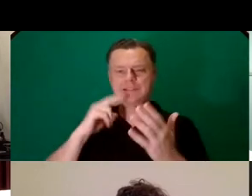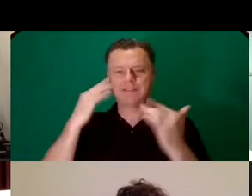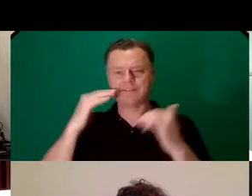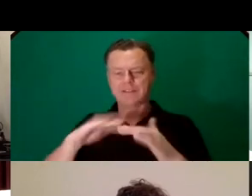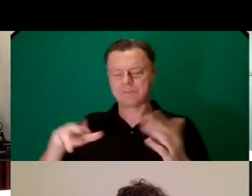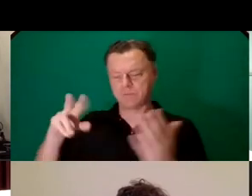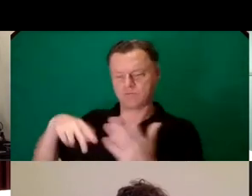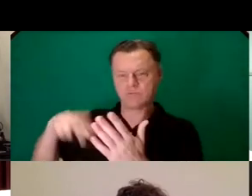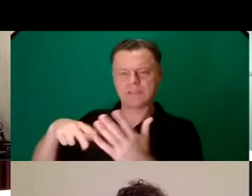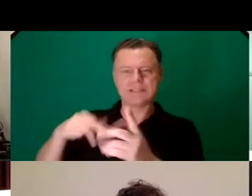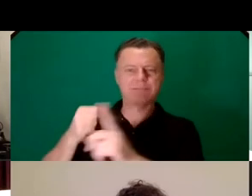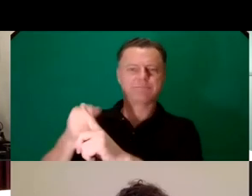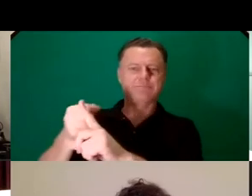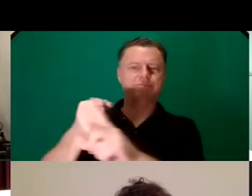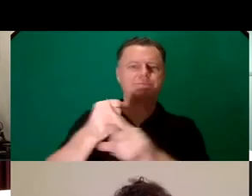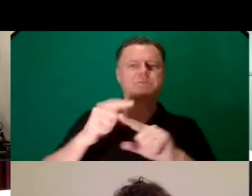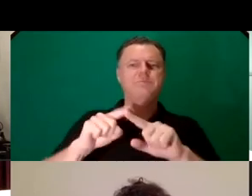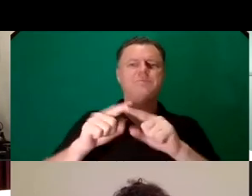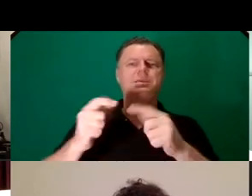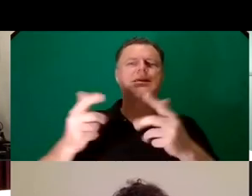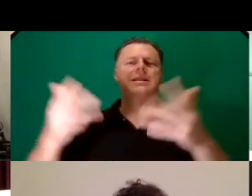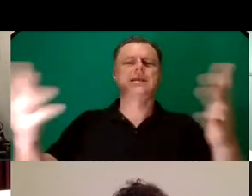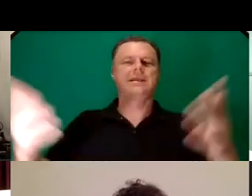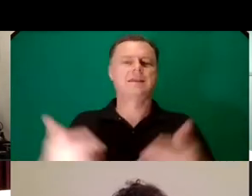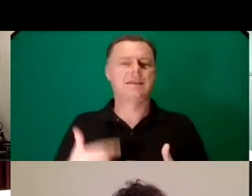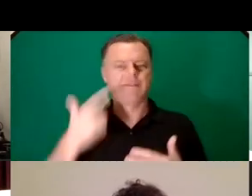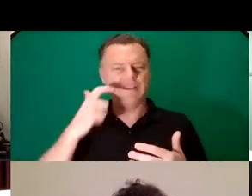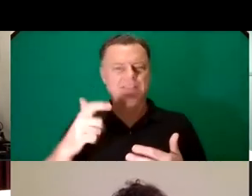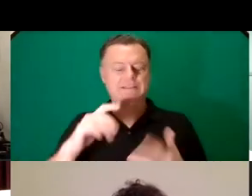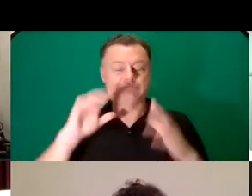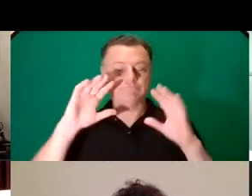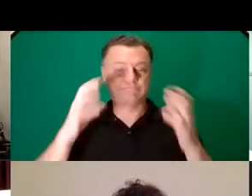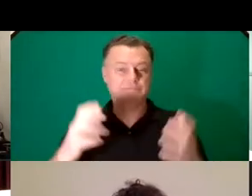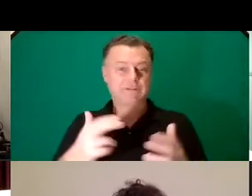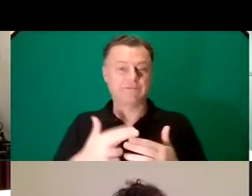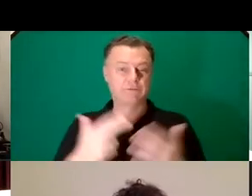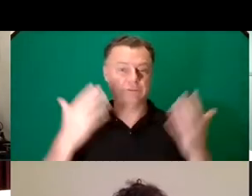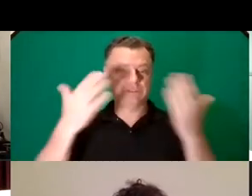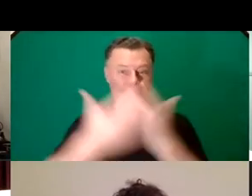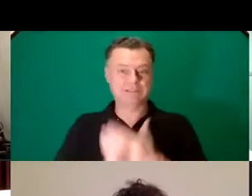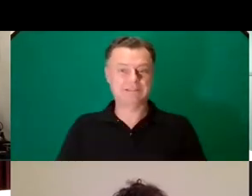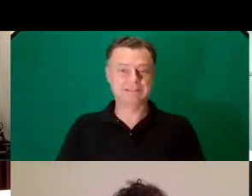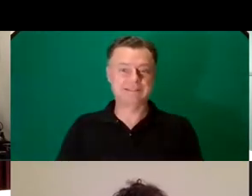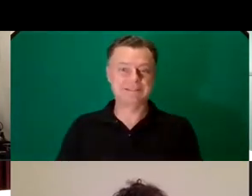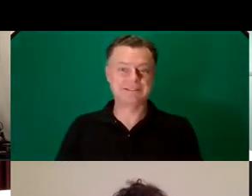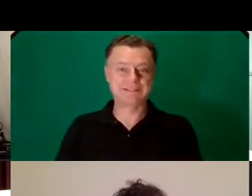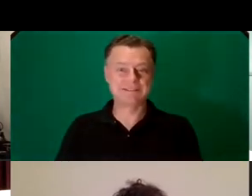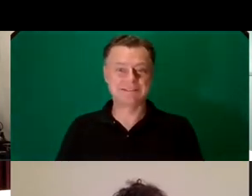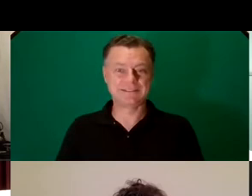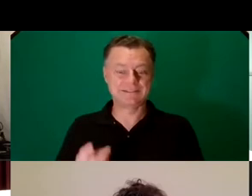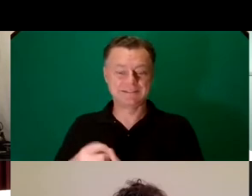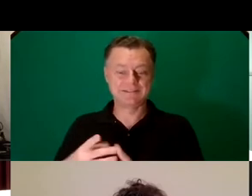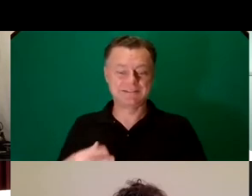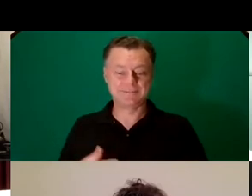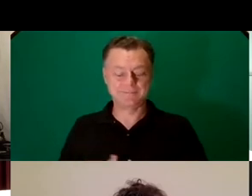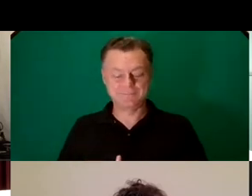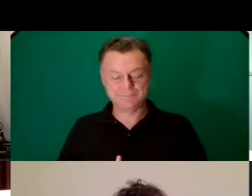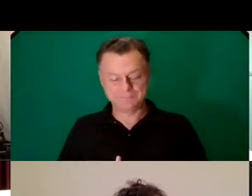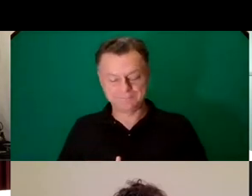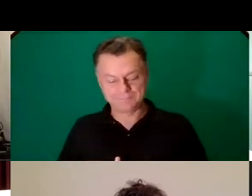So I find that that's fascinating.